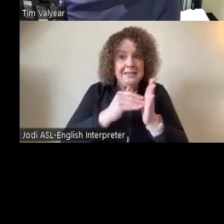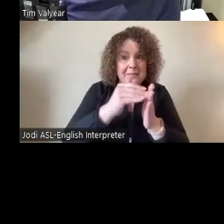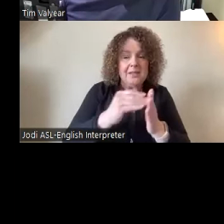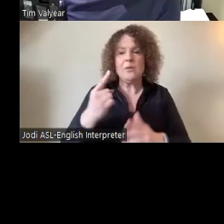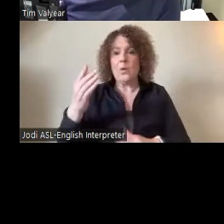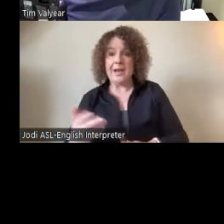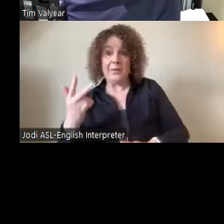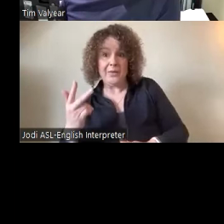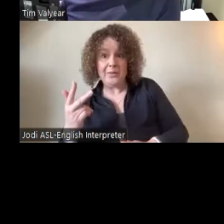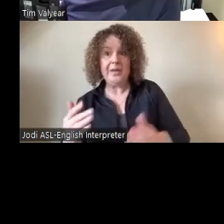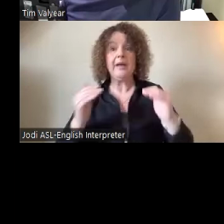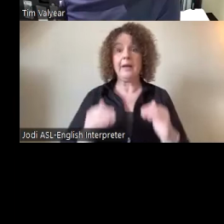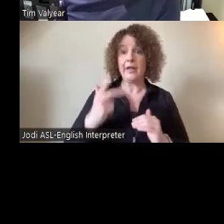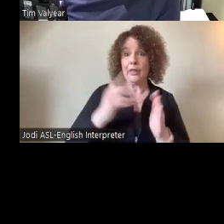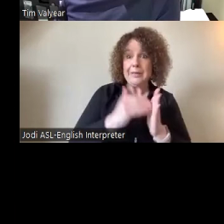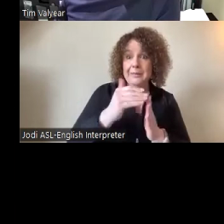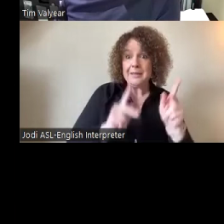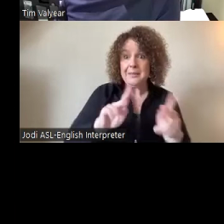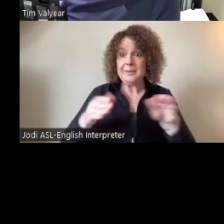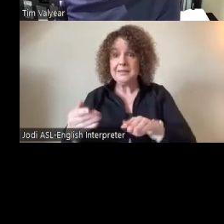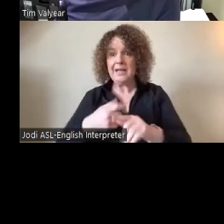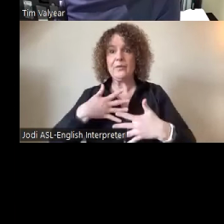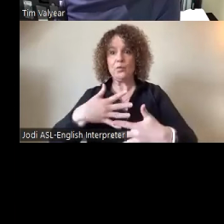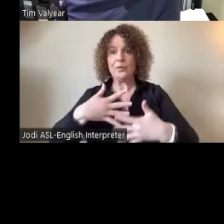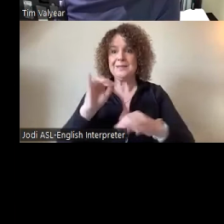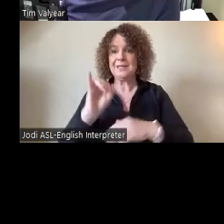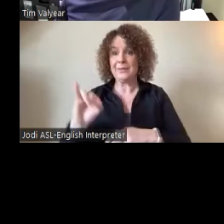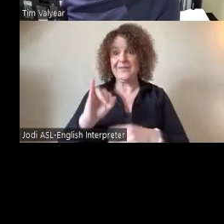World Health Organization, infectious diseases accounted